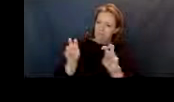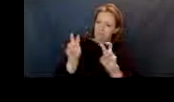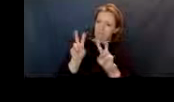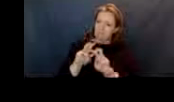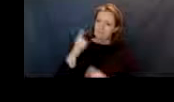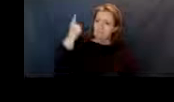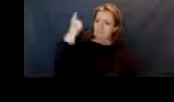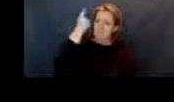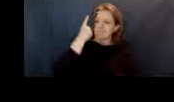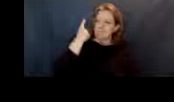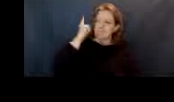abandoned objects.